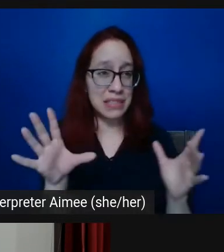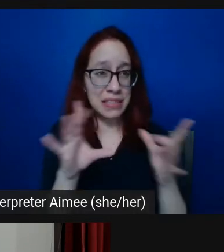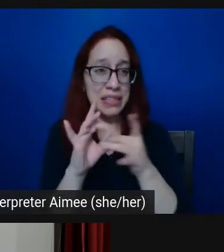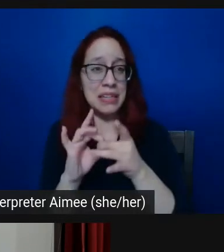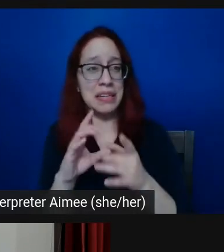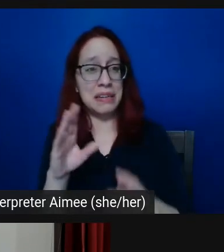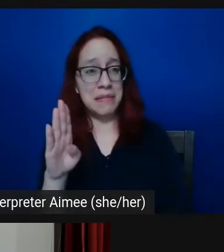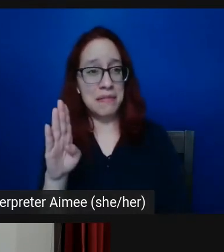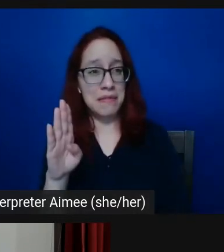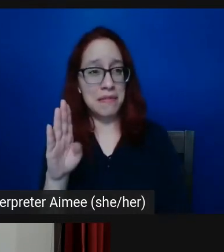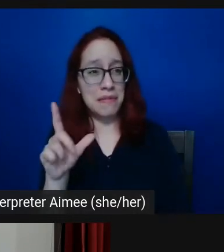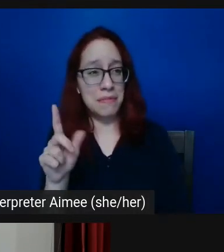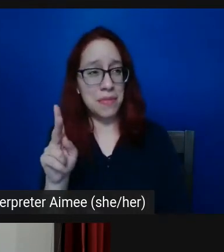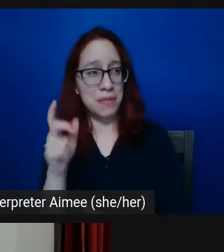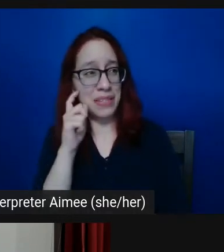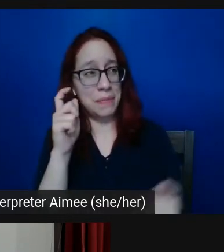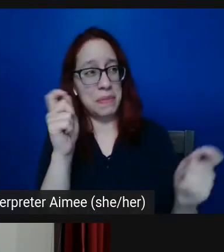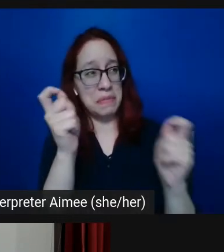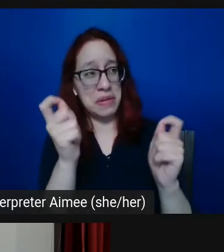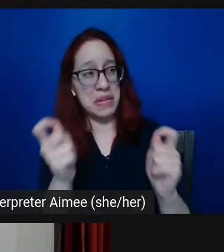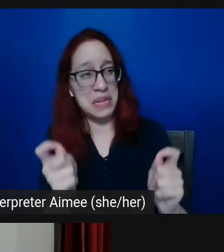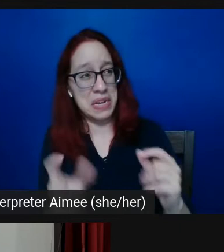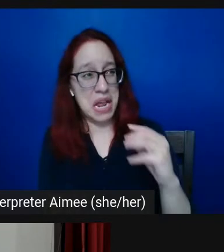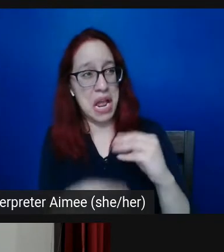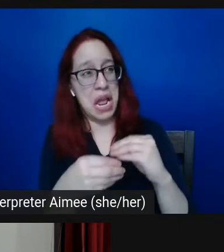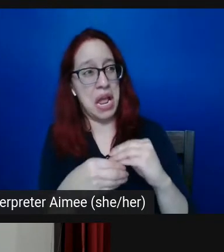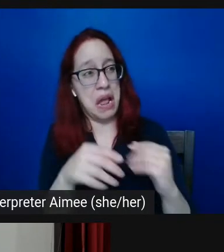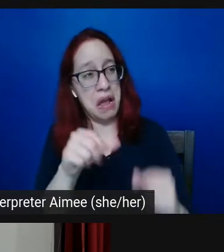to manipulate them and add those ARIA values.